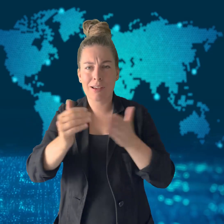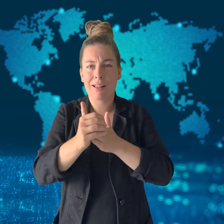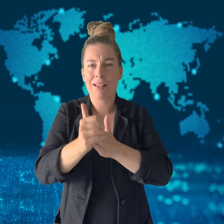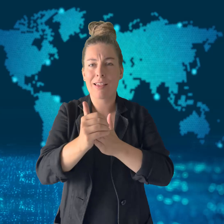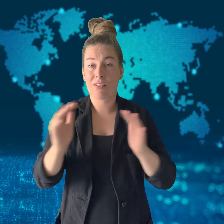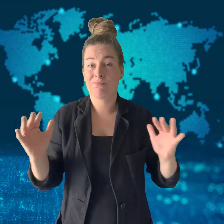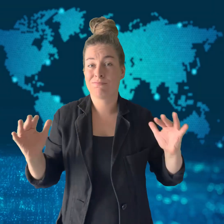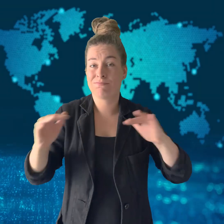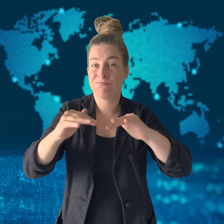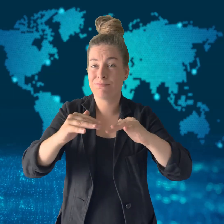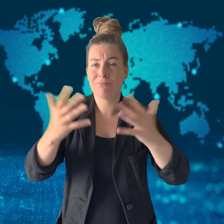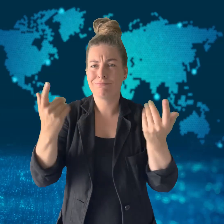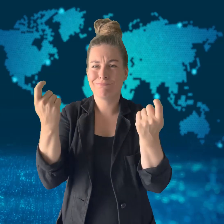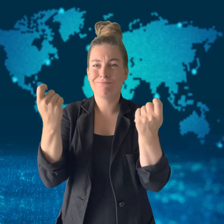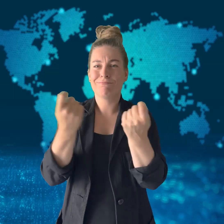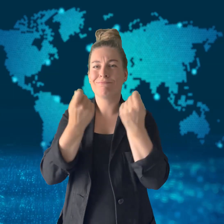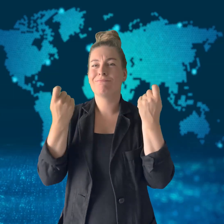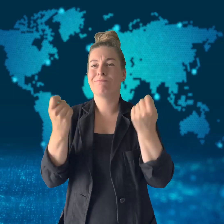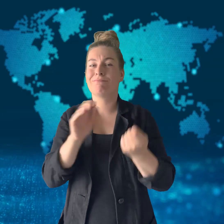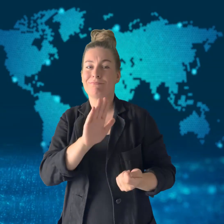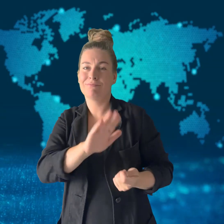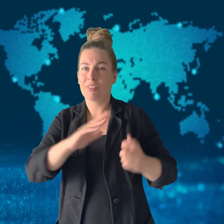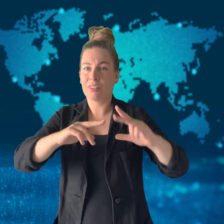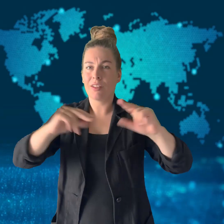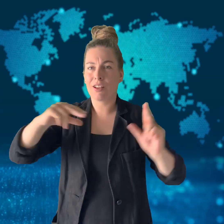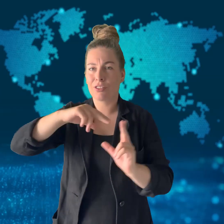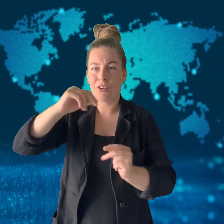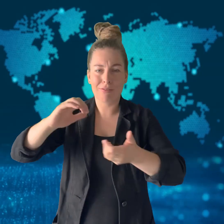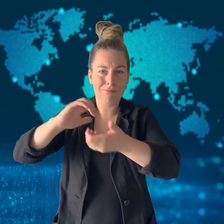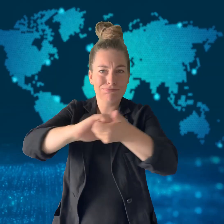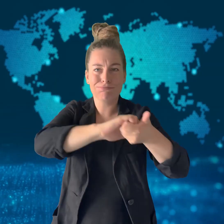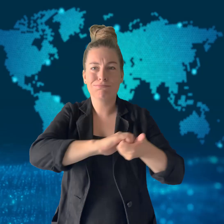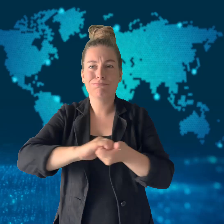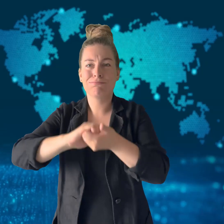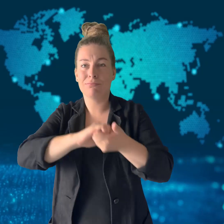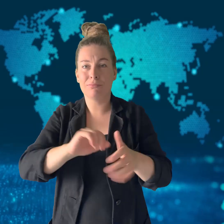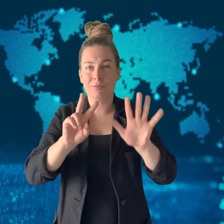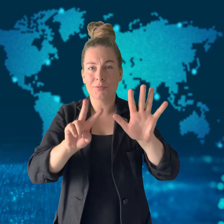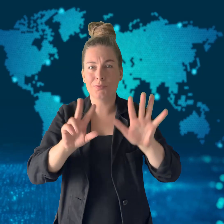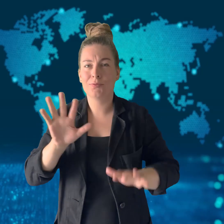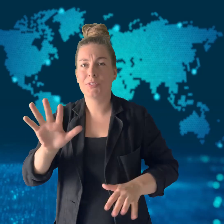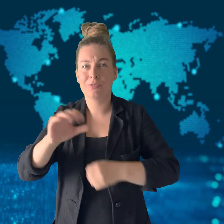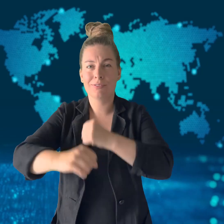the 75th anniversary of their alliance.